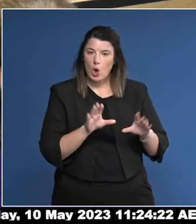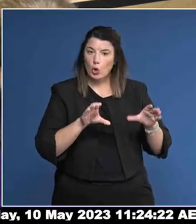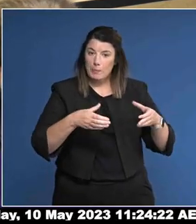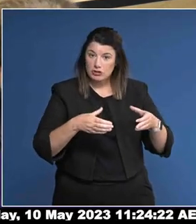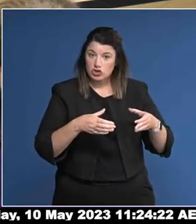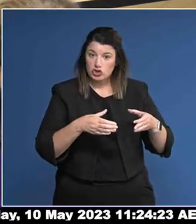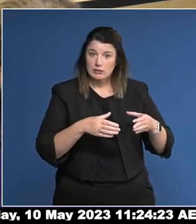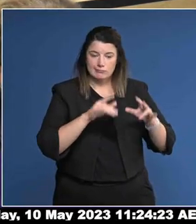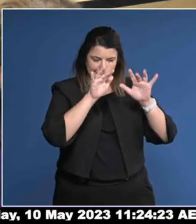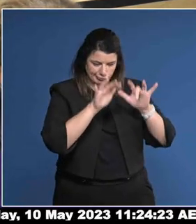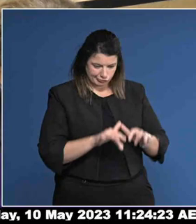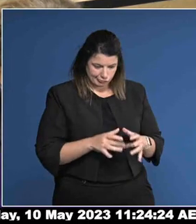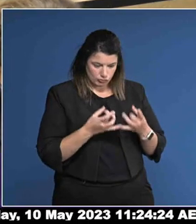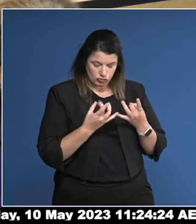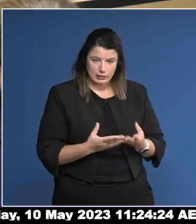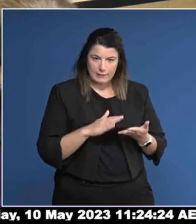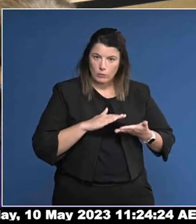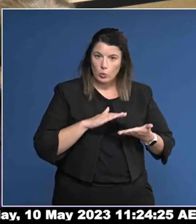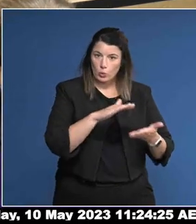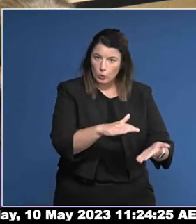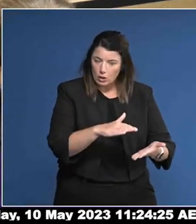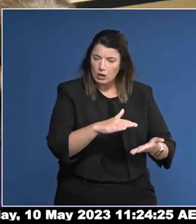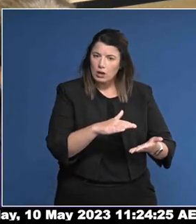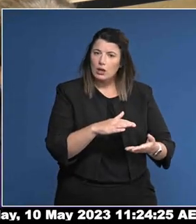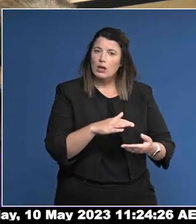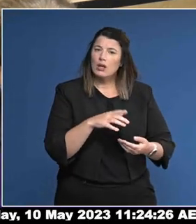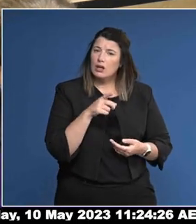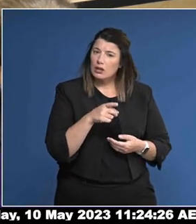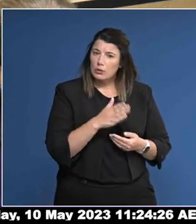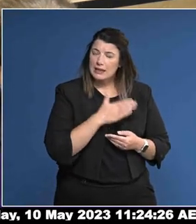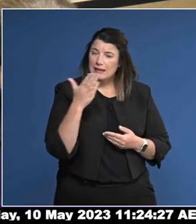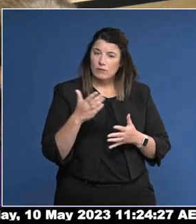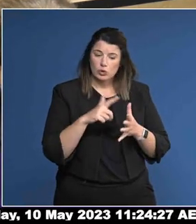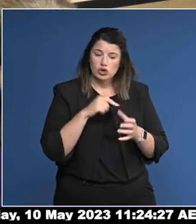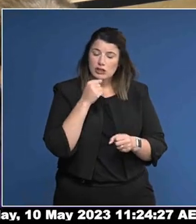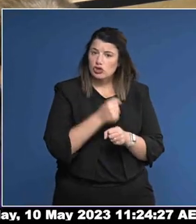prepared, that was provided to the Attorney-General? That's correct, I believe so.